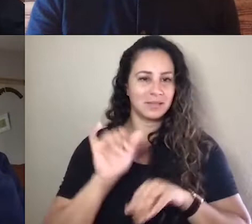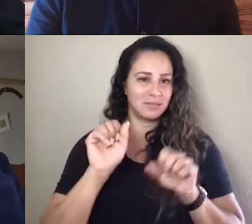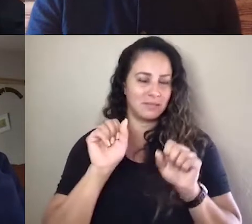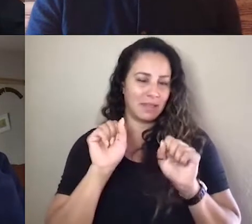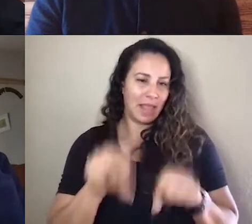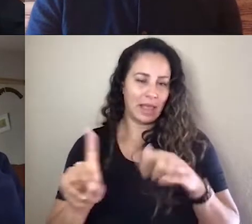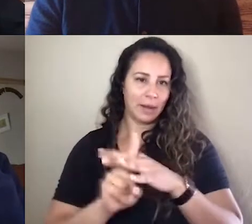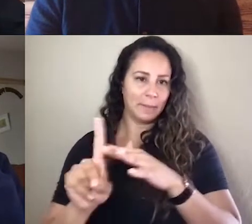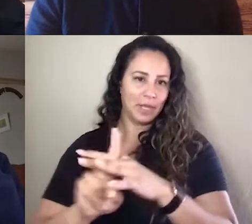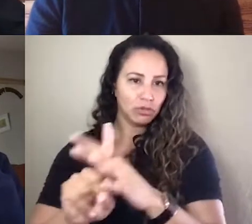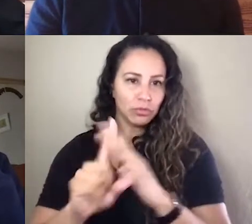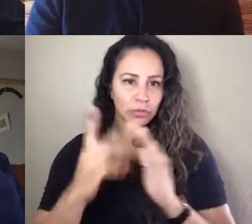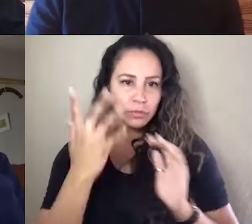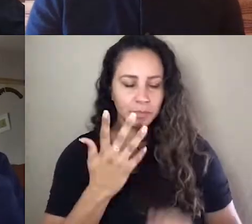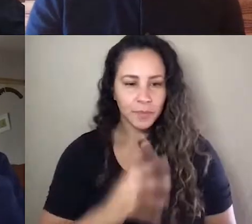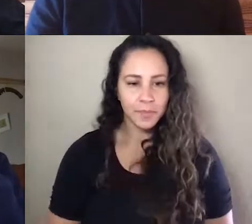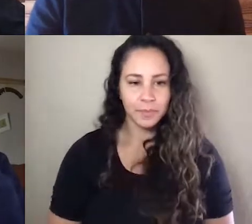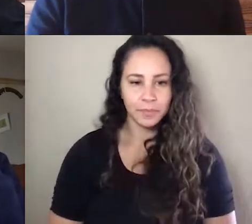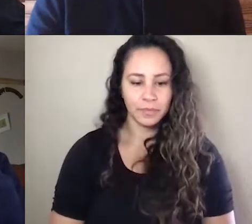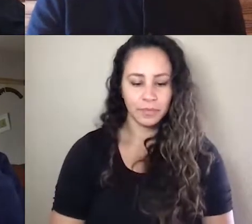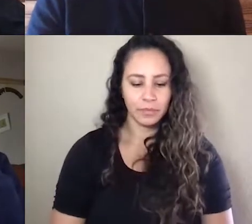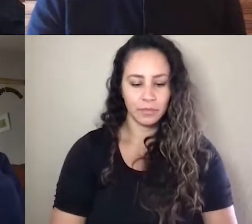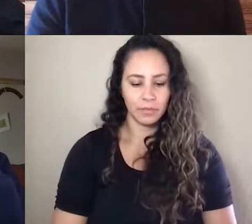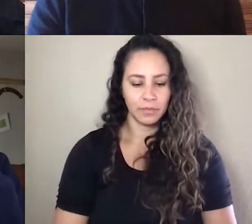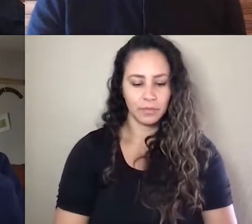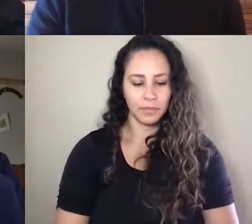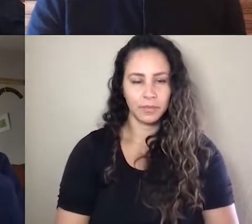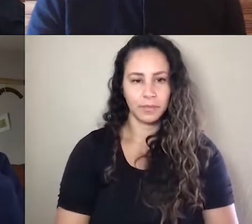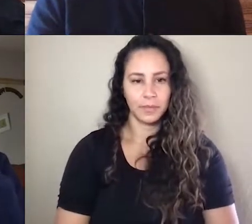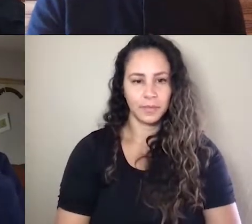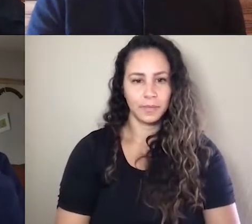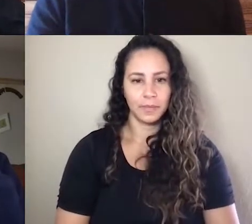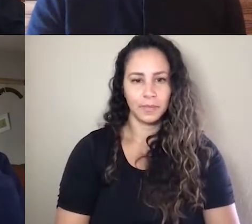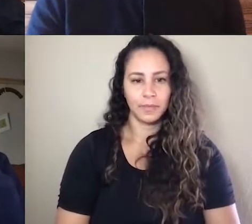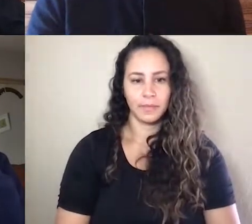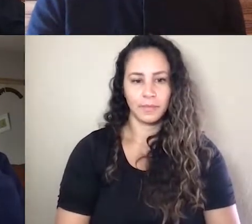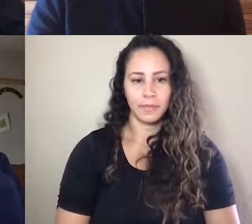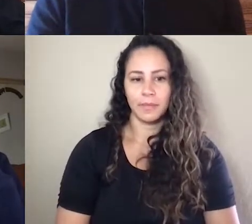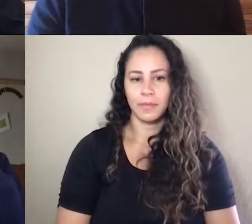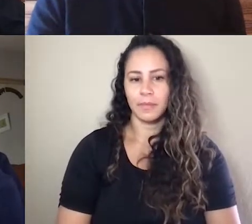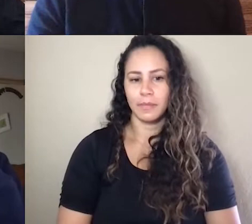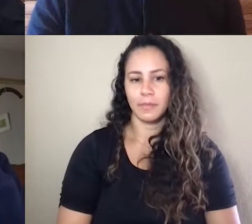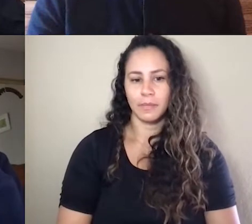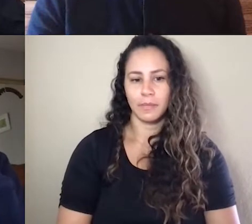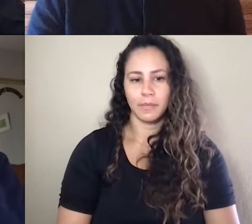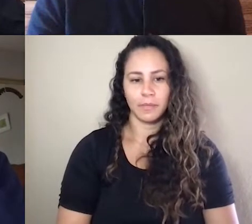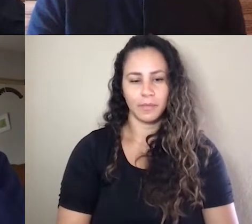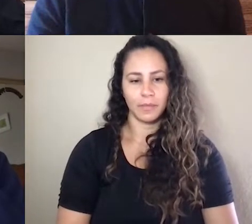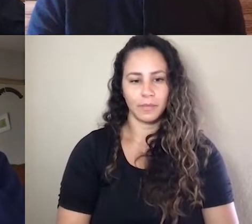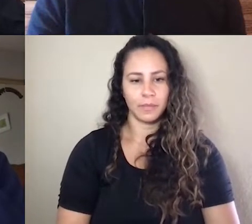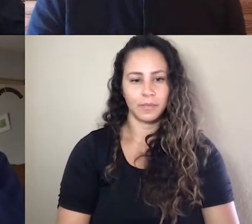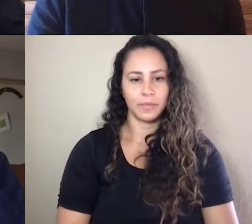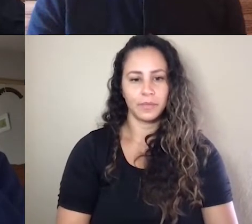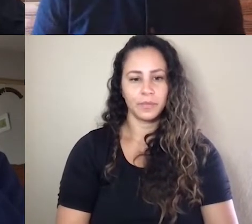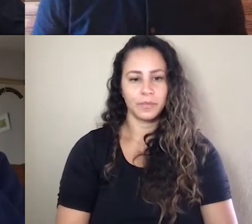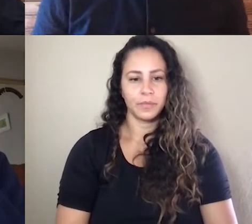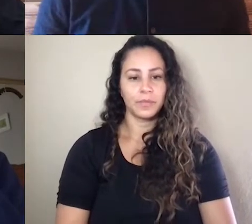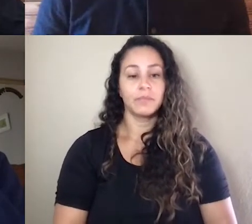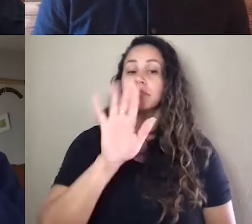I WILL TAKE THAT ONE. SO HubSpot HAS A LOT OF OPTIMIZATIONS OUT OF THE BOX